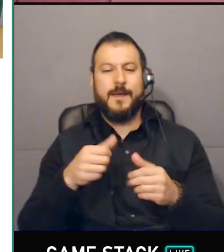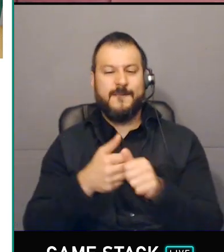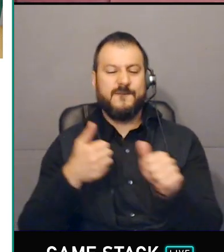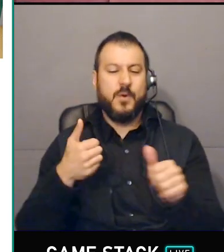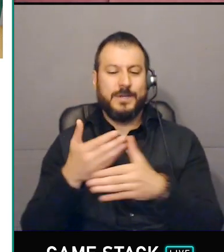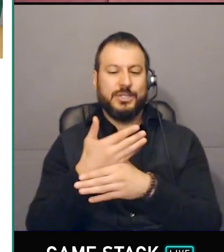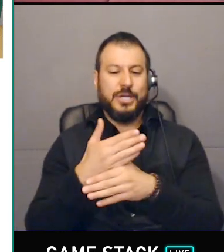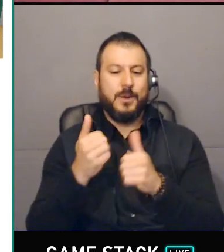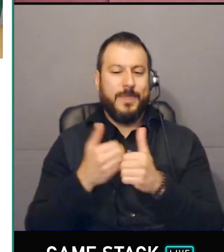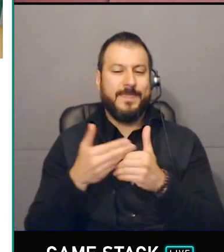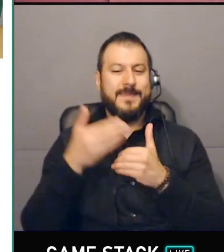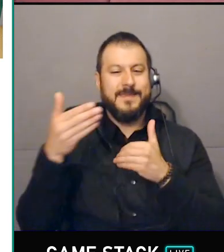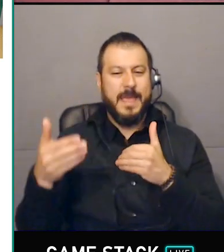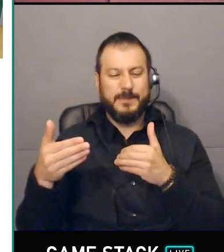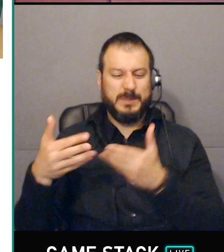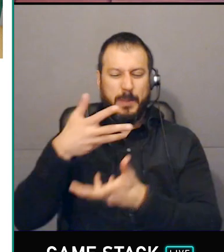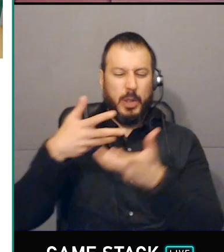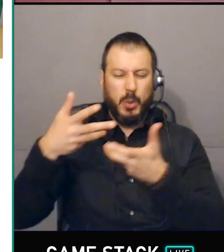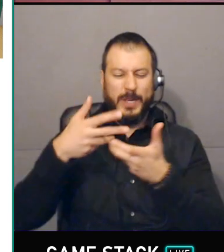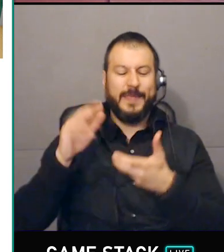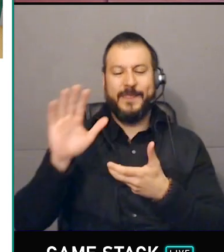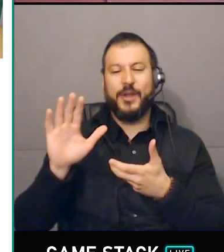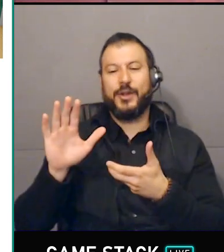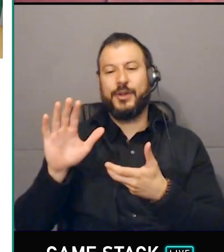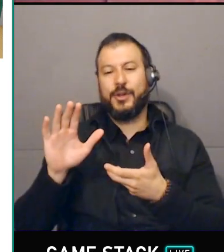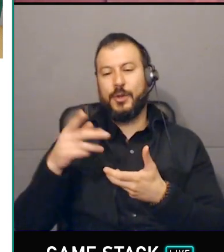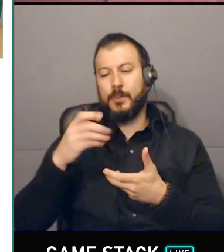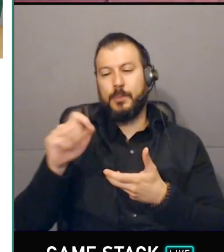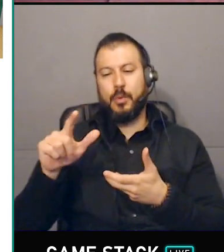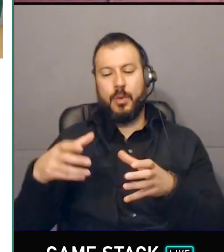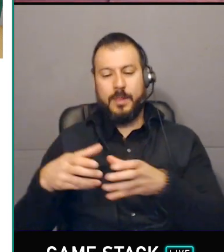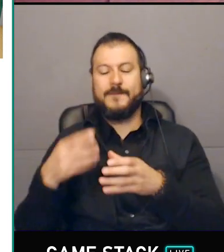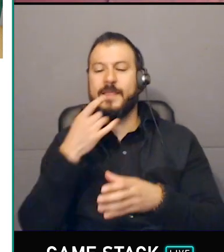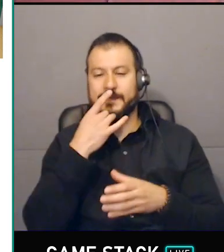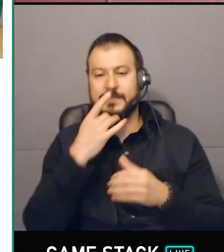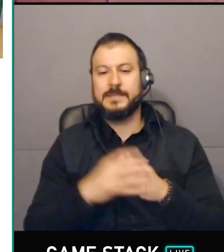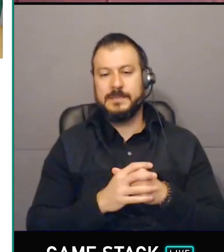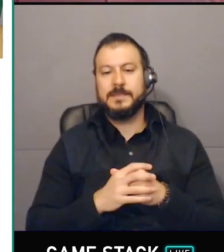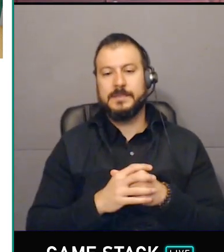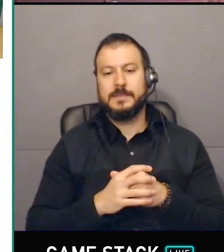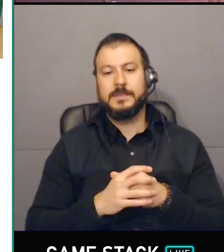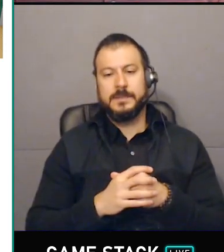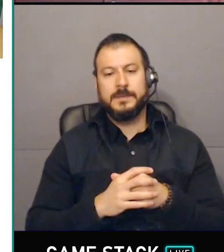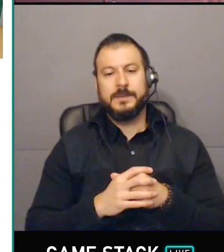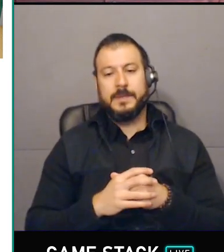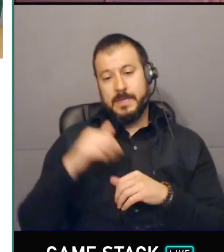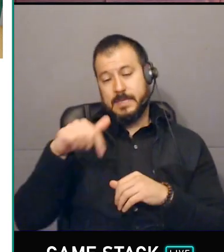we can avoid sharing that data with our neighbors and polluting their pool of lights.